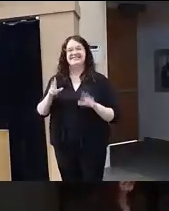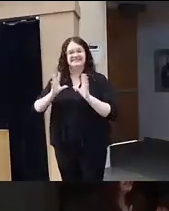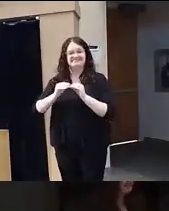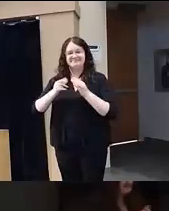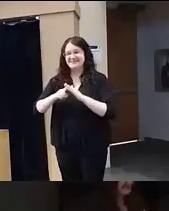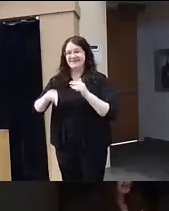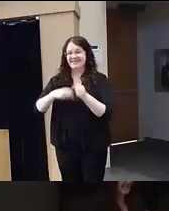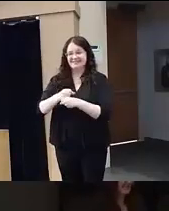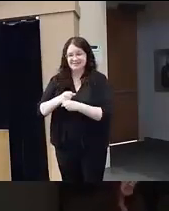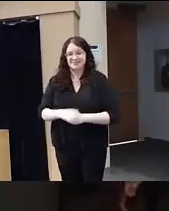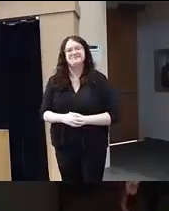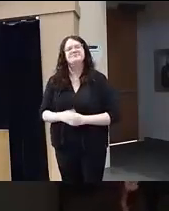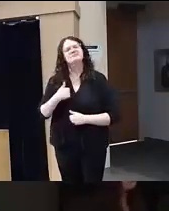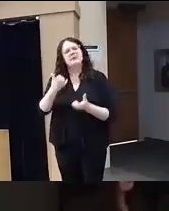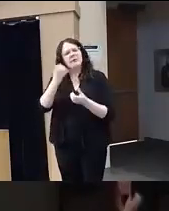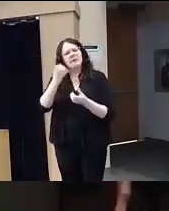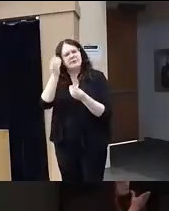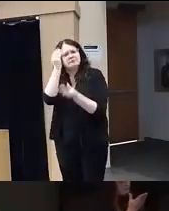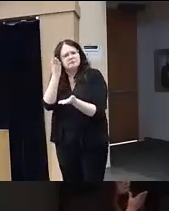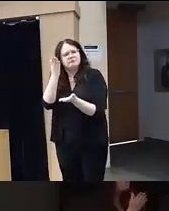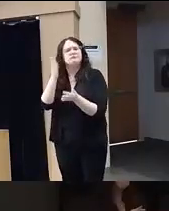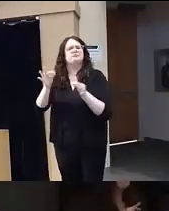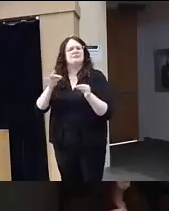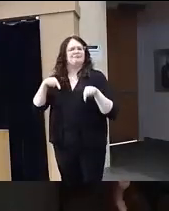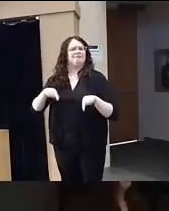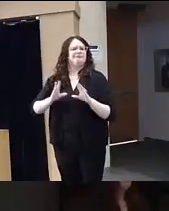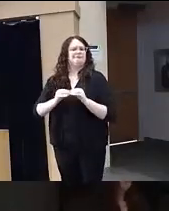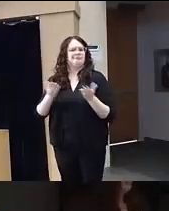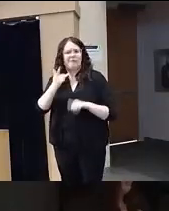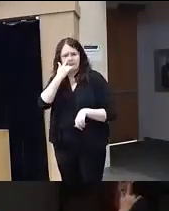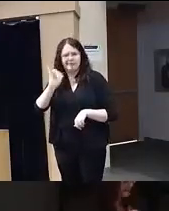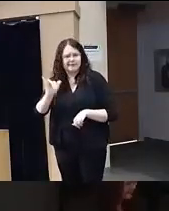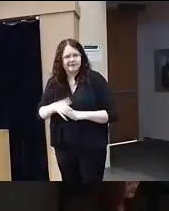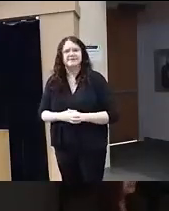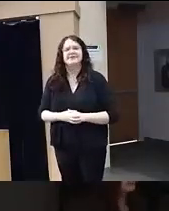I do want to orient you a little bit to the kind of session that you're in now and how to sort of